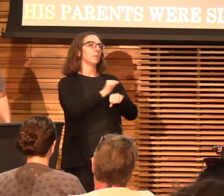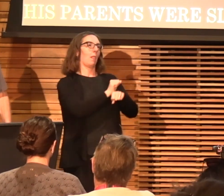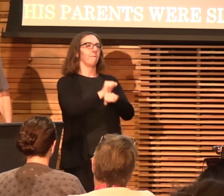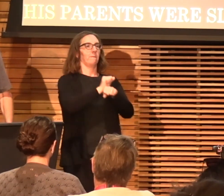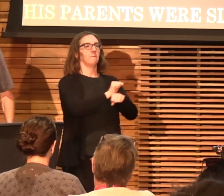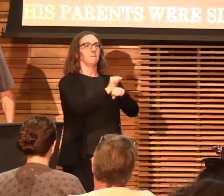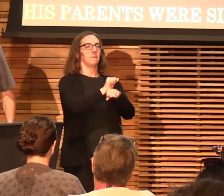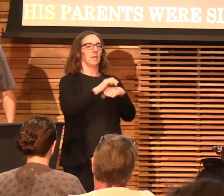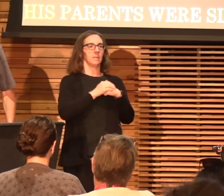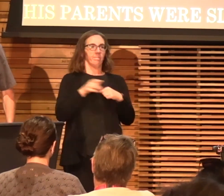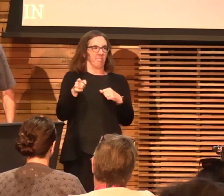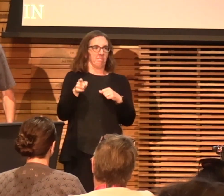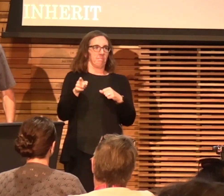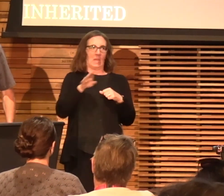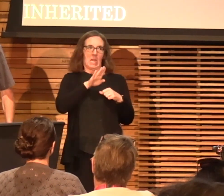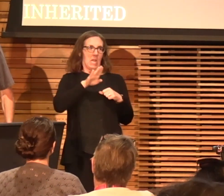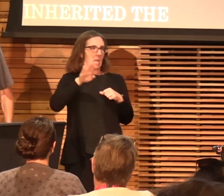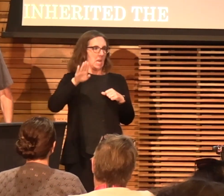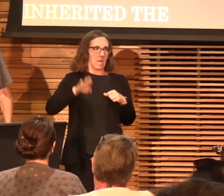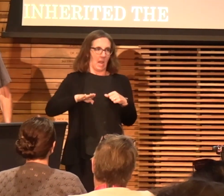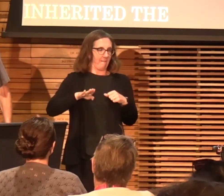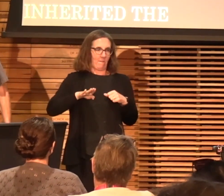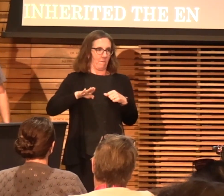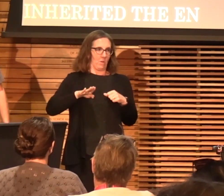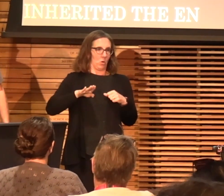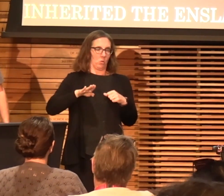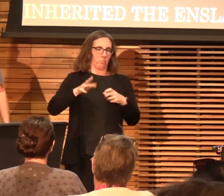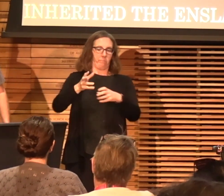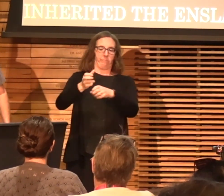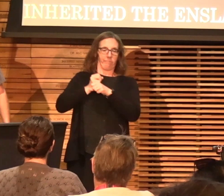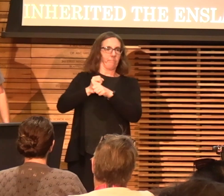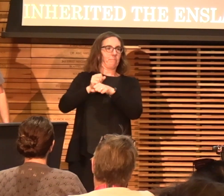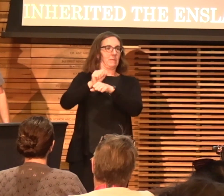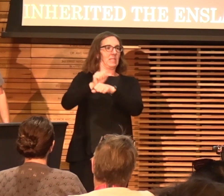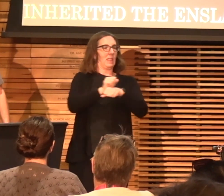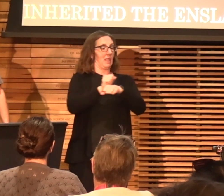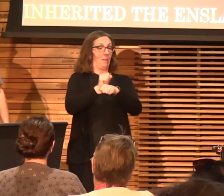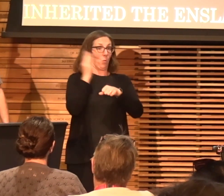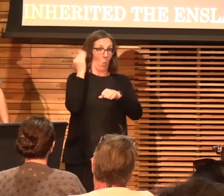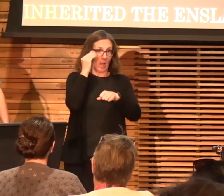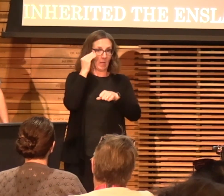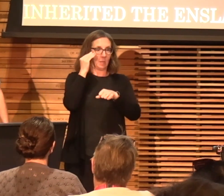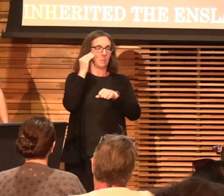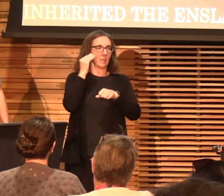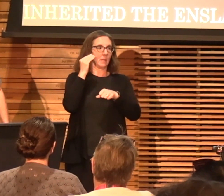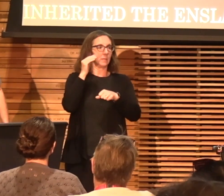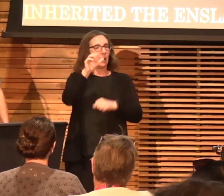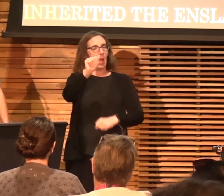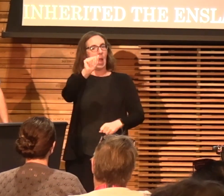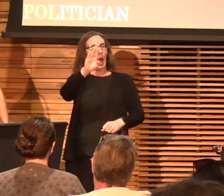He never inherited the enslaved workers because abolition happened before his mother died.